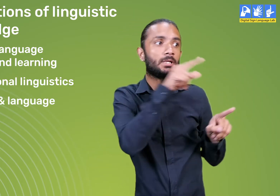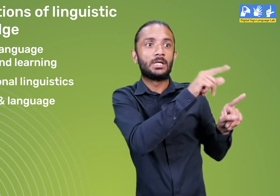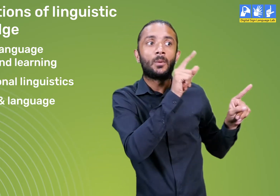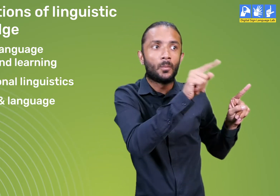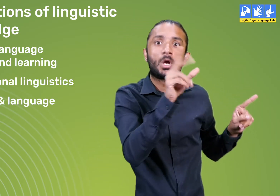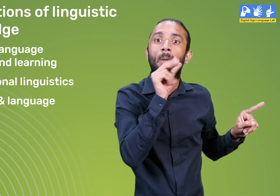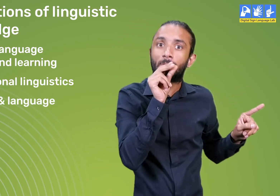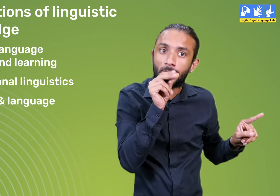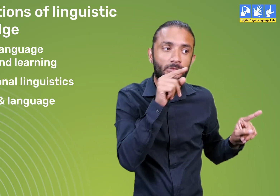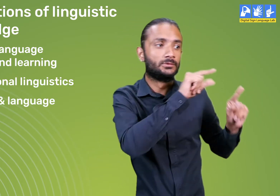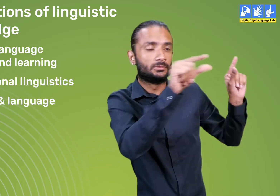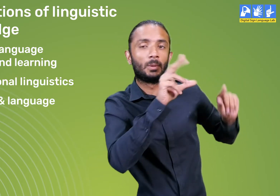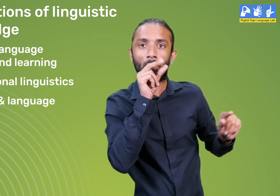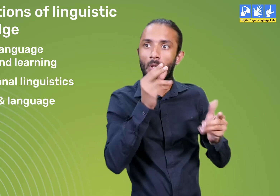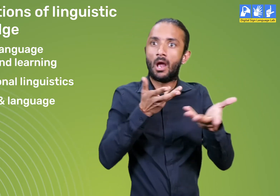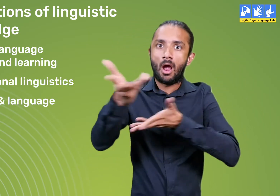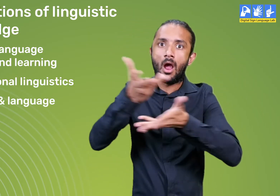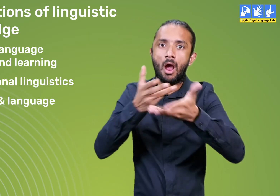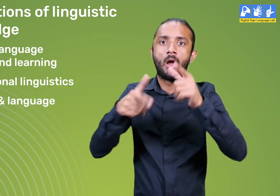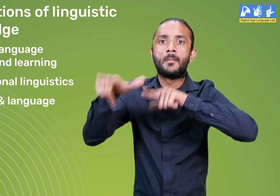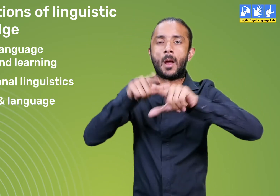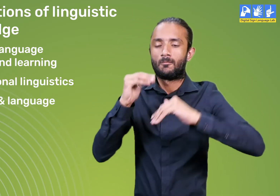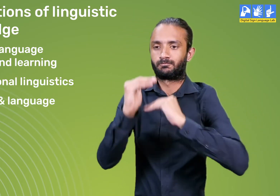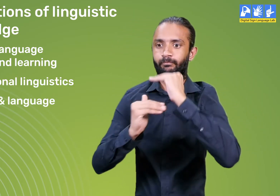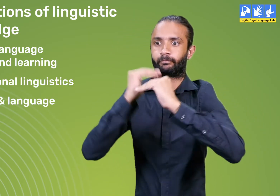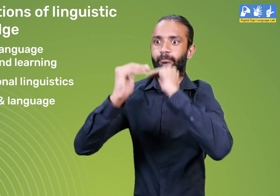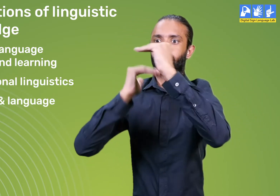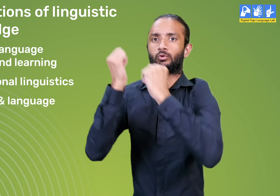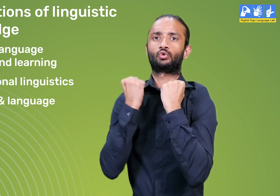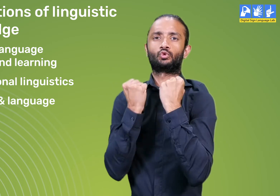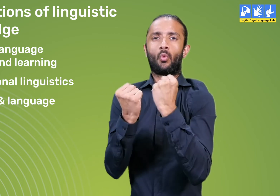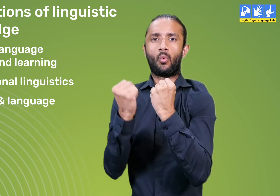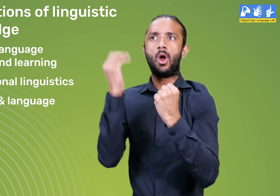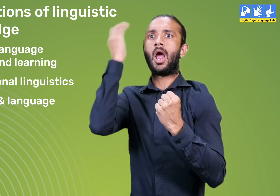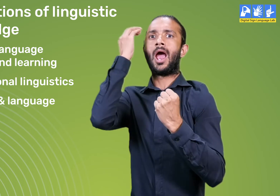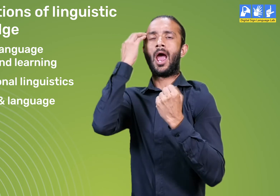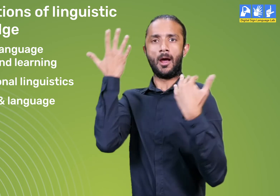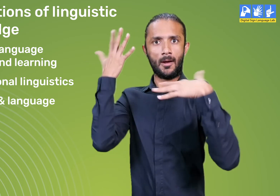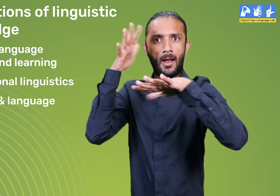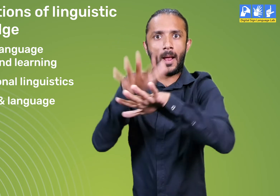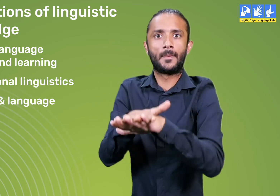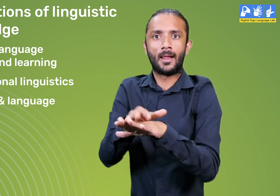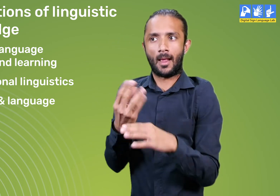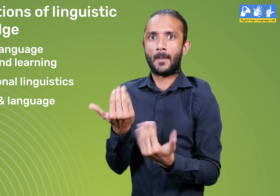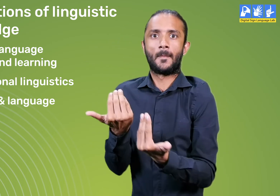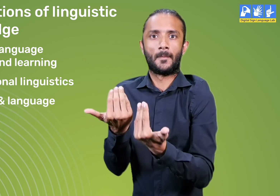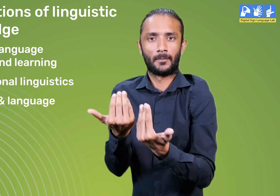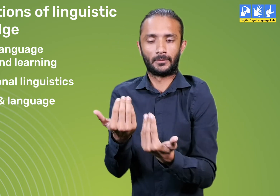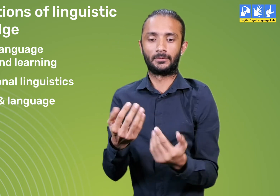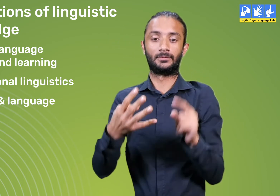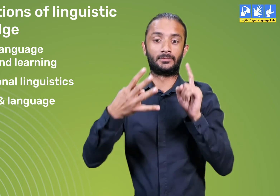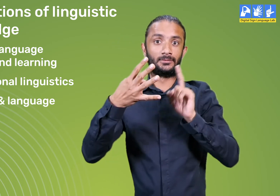and for this, we should have a strong base of language and application of linguistic knowledge .